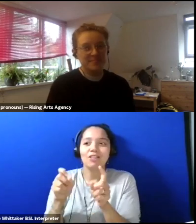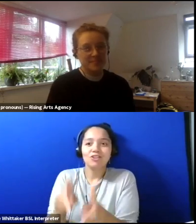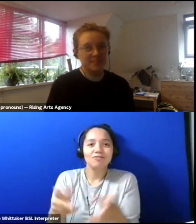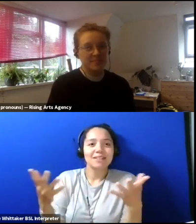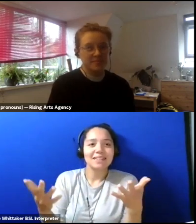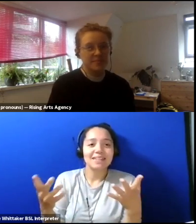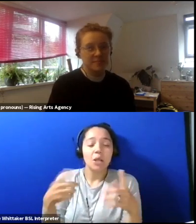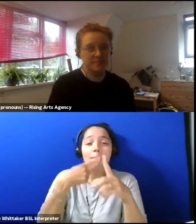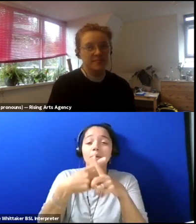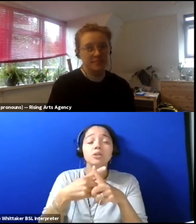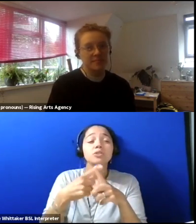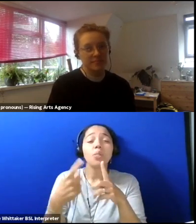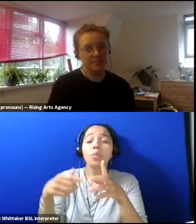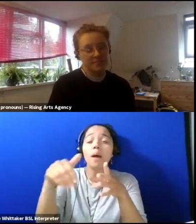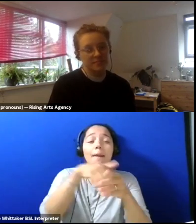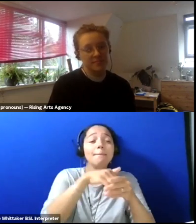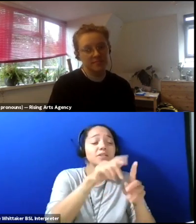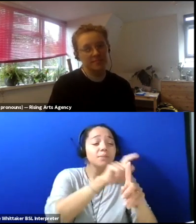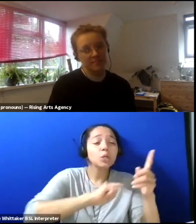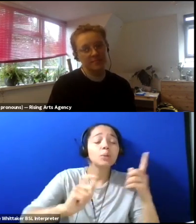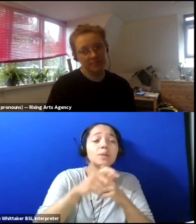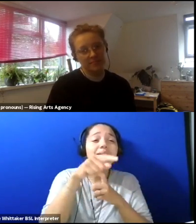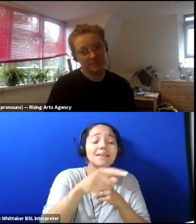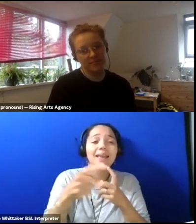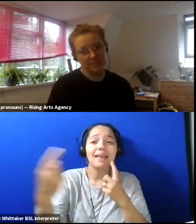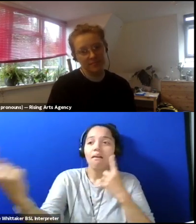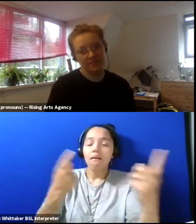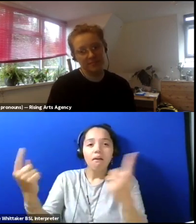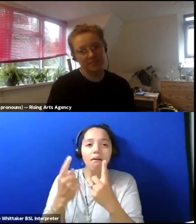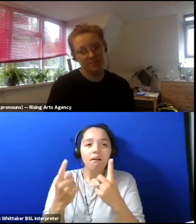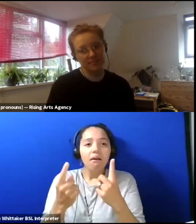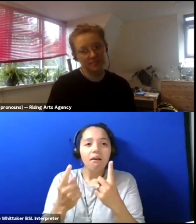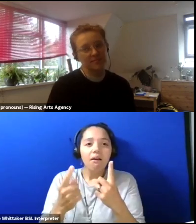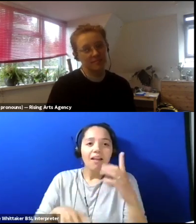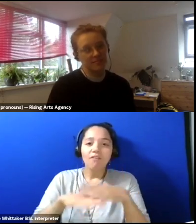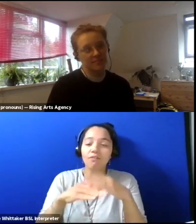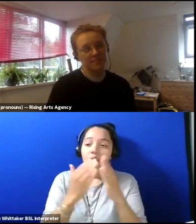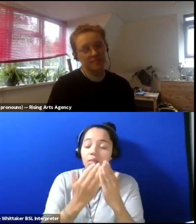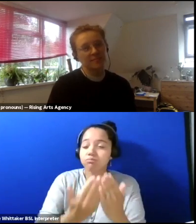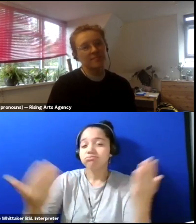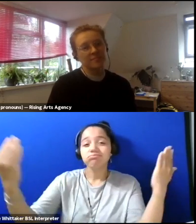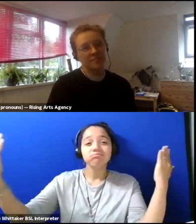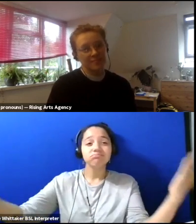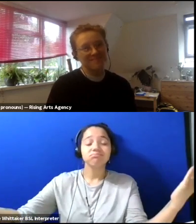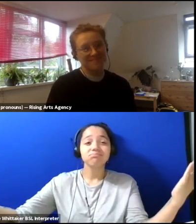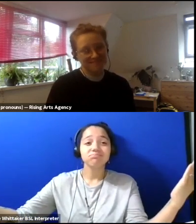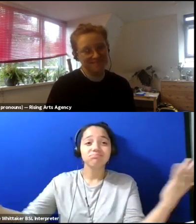plus other ACORN members from the local community literally covered the entirety of one side of the street and all just linked arms.